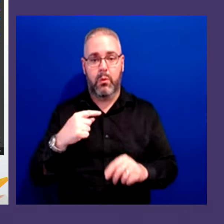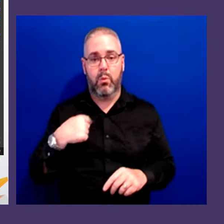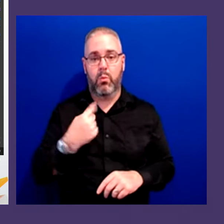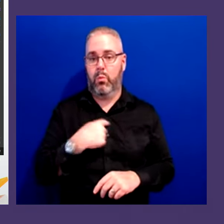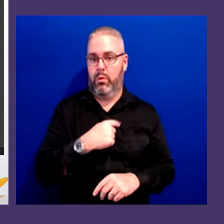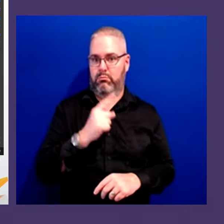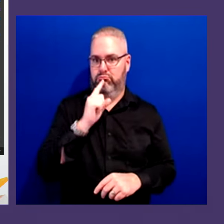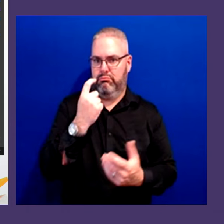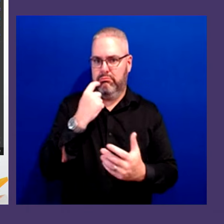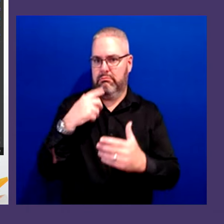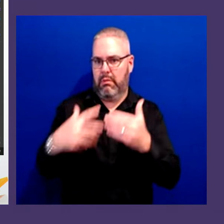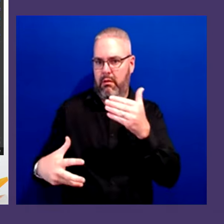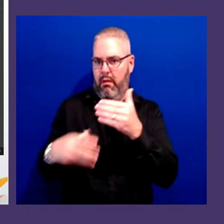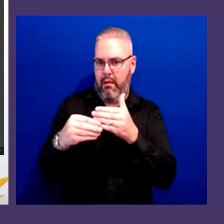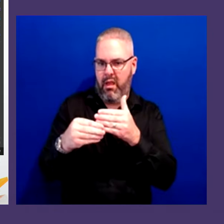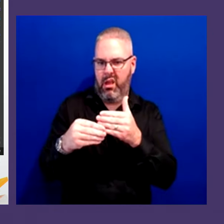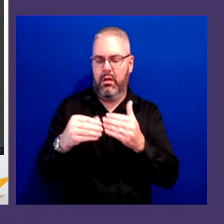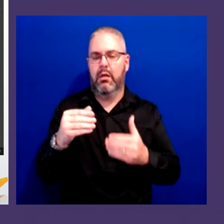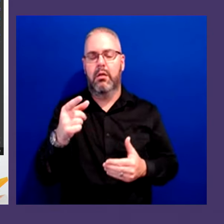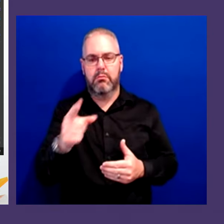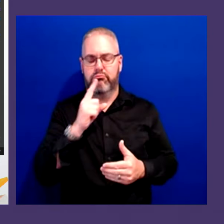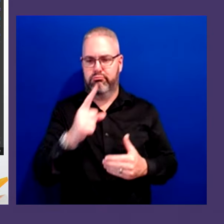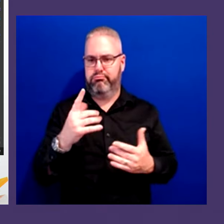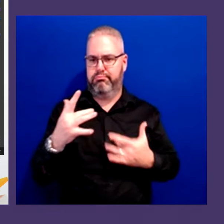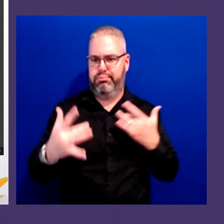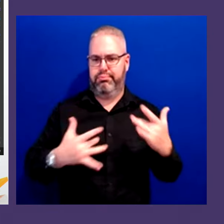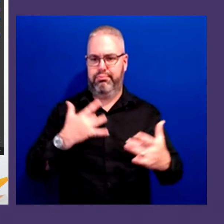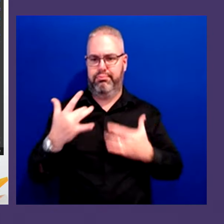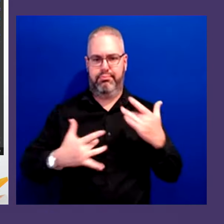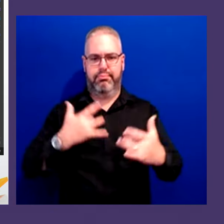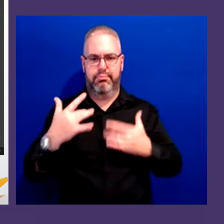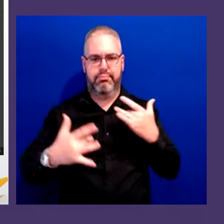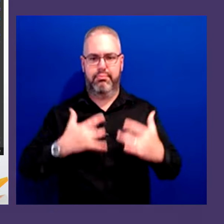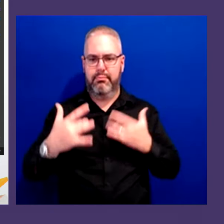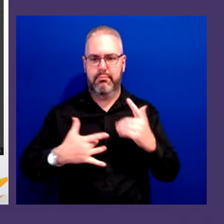which I am extremely excited about is just dark mode.